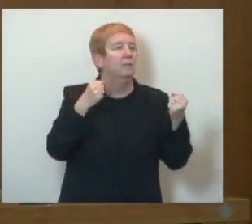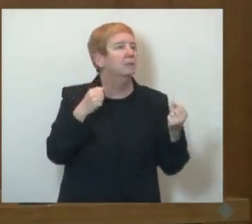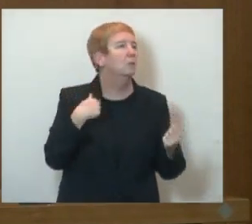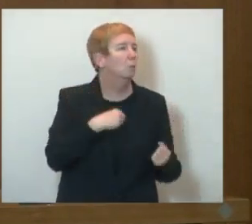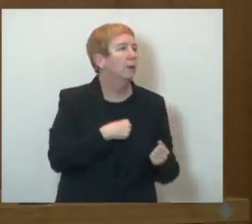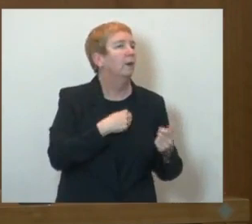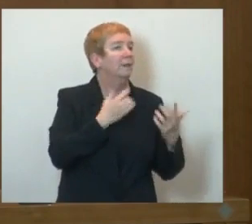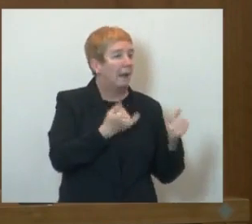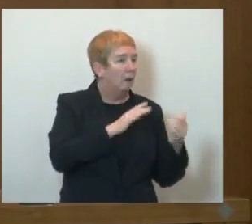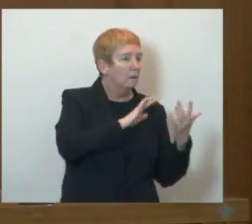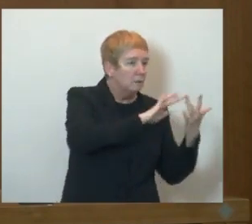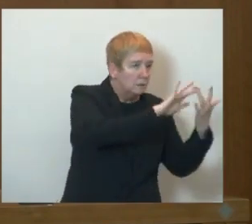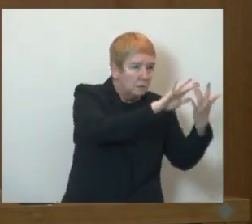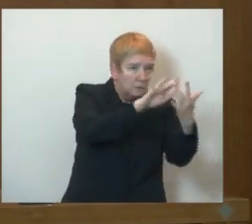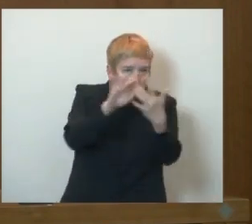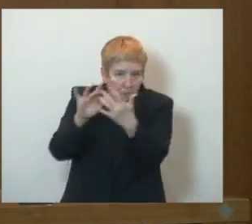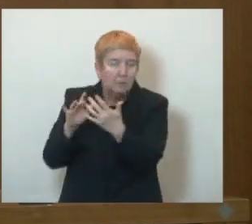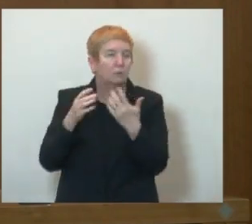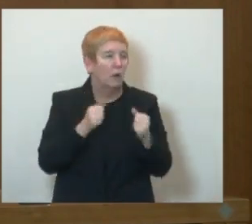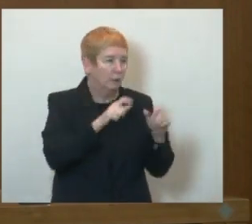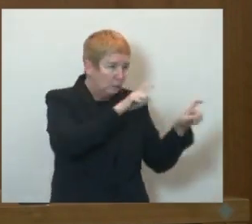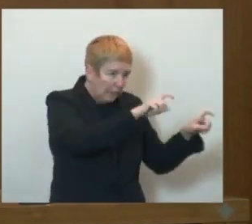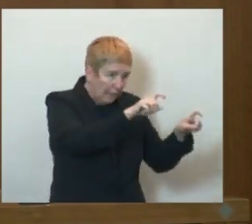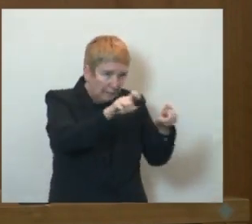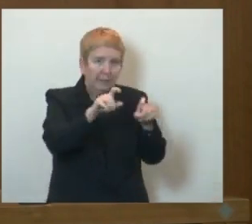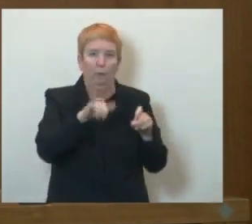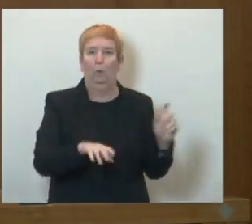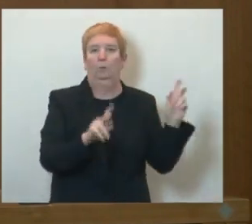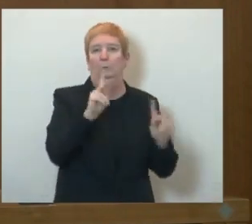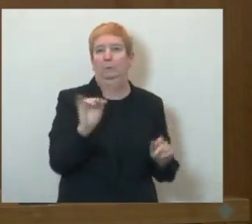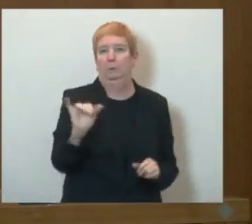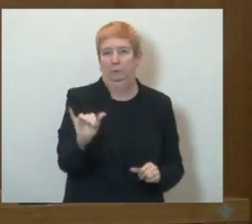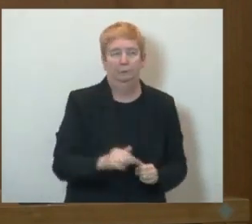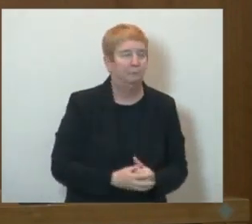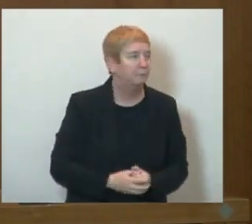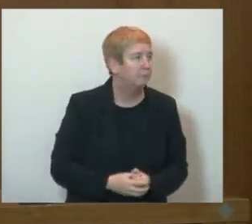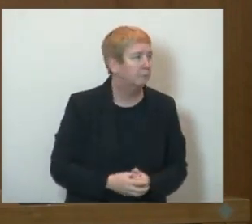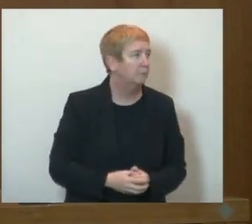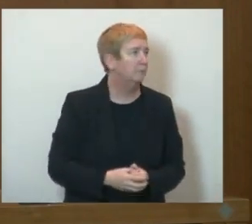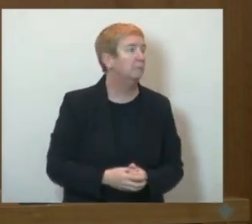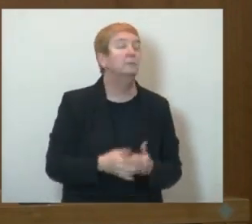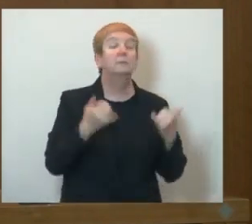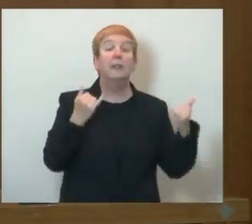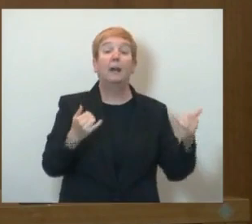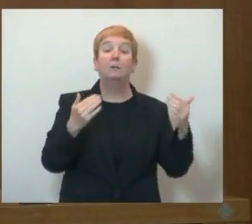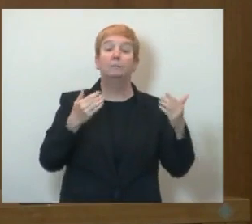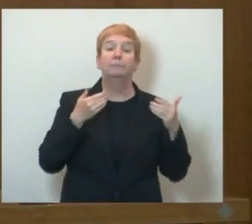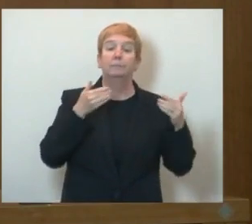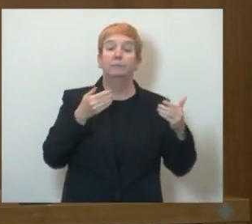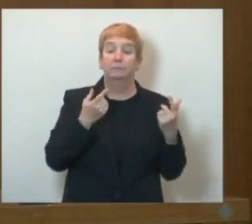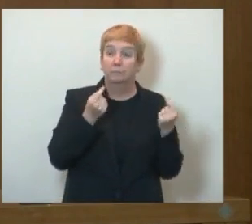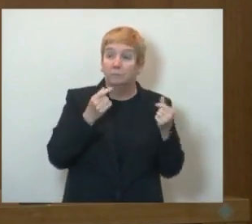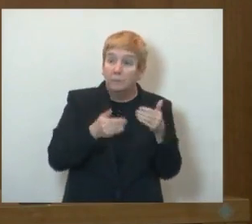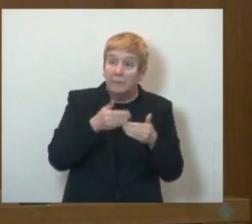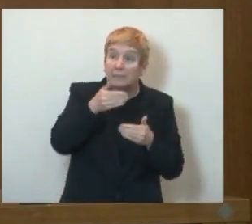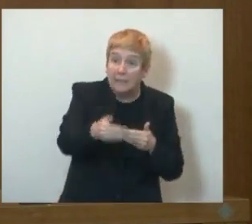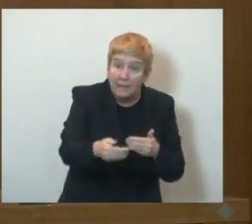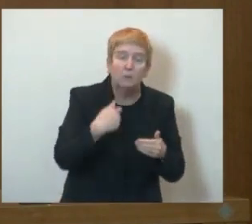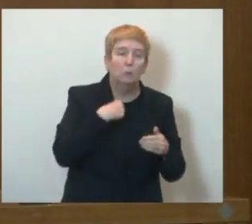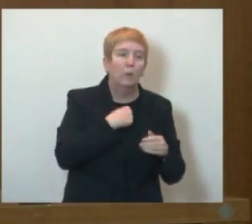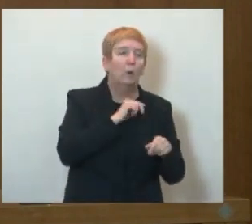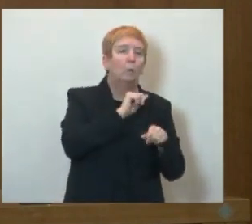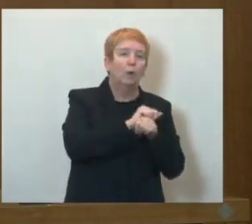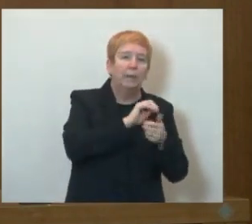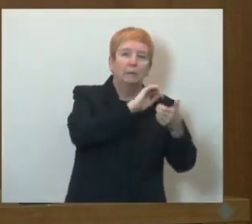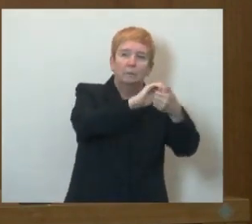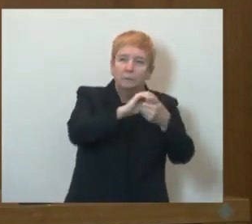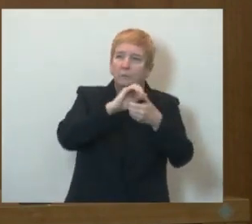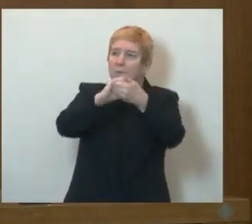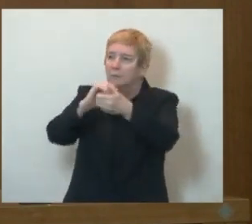IT’S GROCERY STORE WORKERS IN CHILDCARE AND THE PUBLIC HEALTH DIVISION IN EVERY REGION IS GOING OUT AND MAKING THOSE CONNECTIONS AND CONTINUING TO LOOK AT THAT COMMUNITY AS WE